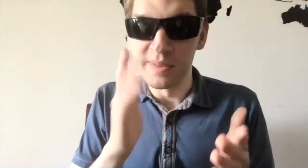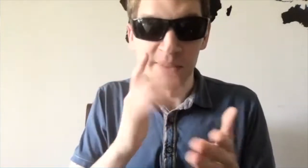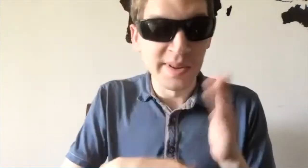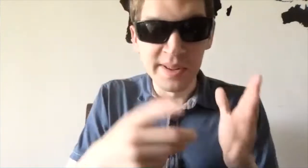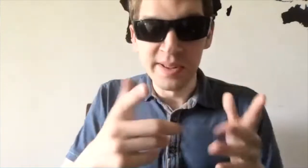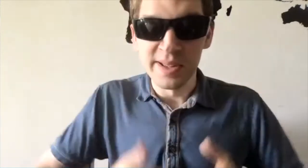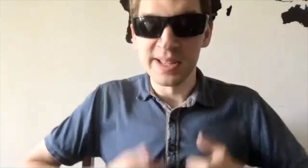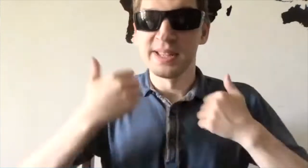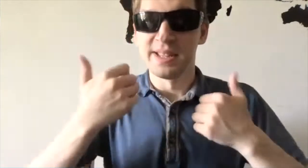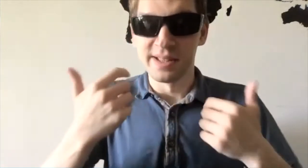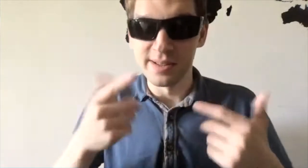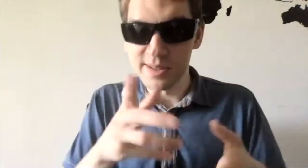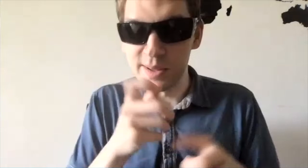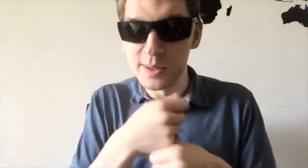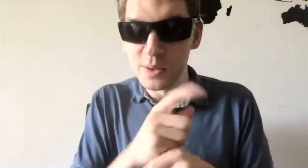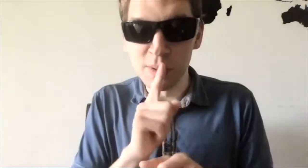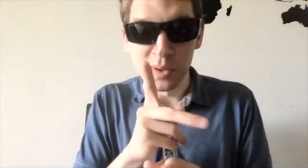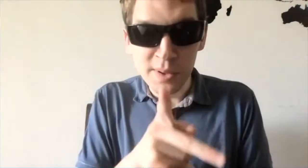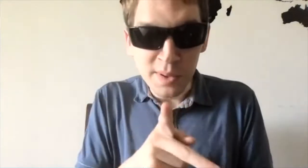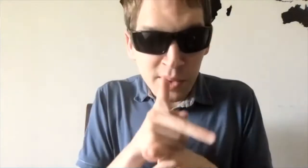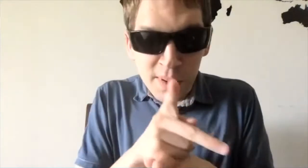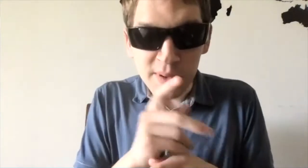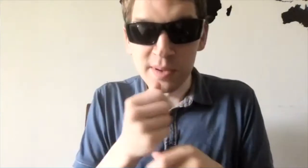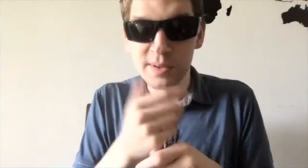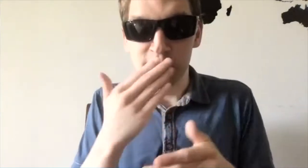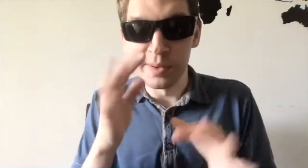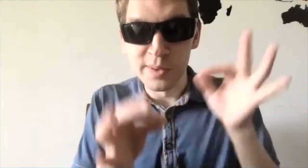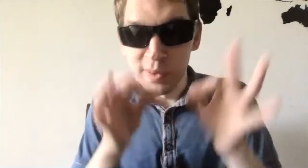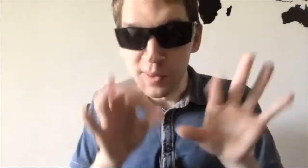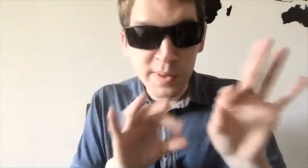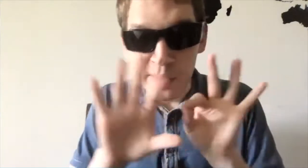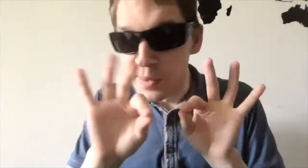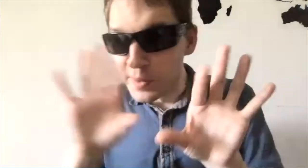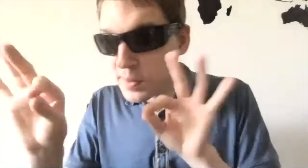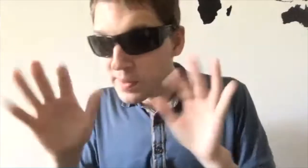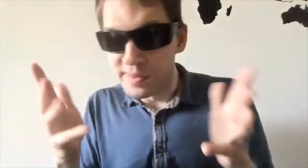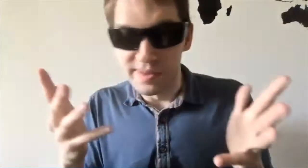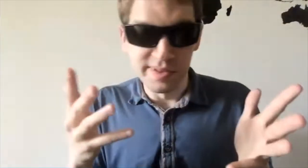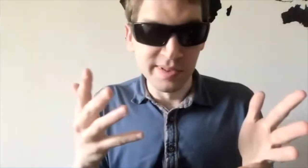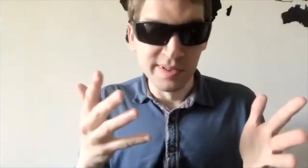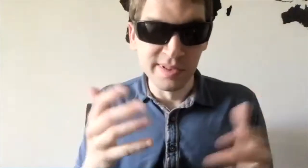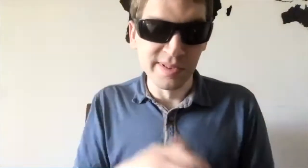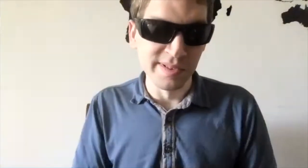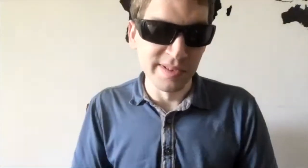something that will happen or a wasted decision. Then at that point, I always say, "If you can't